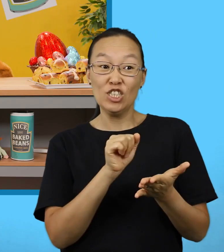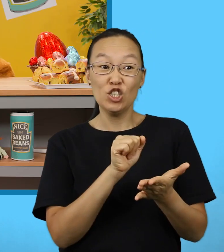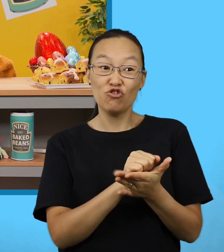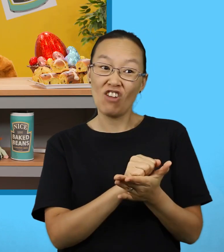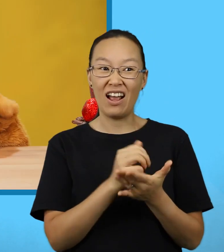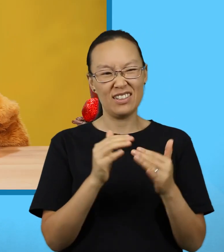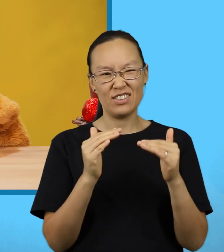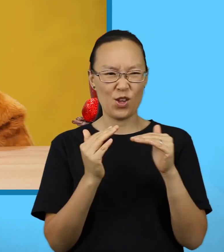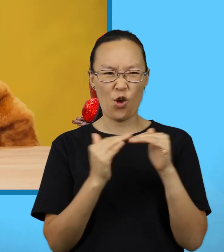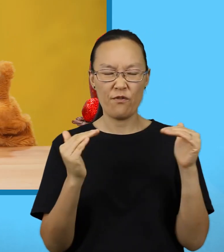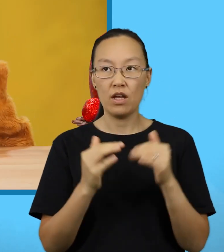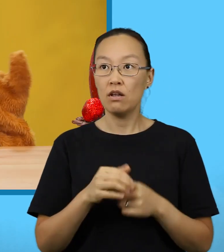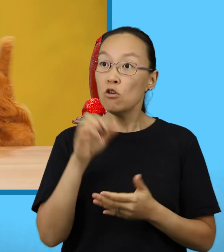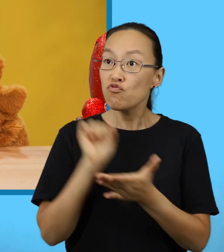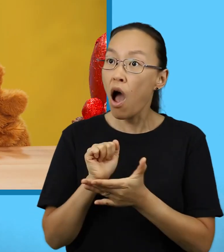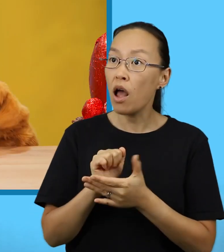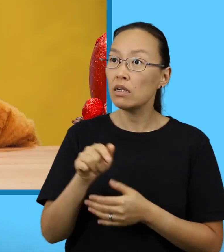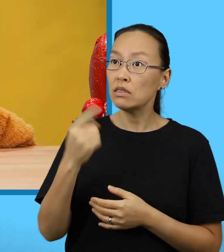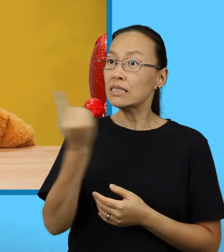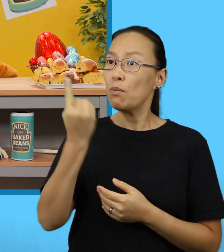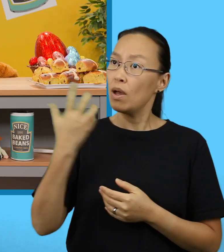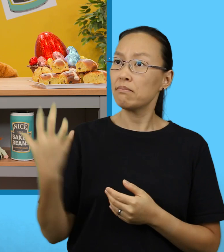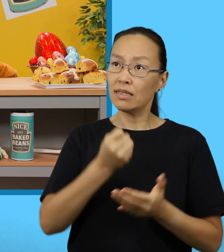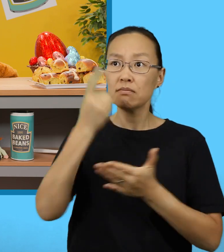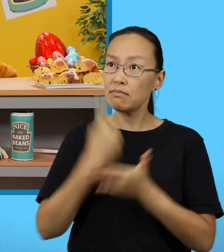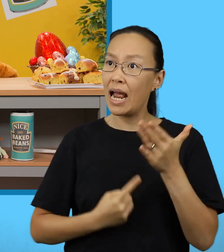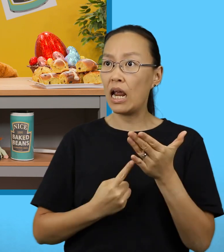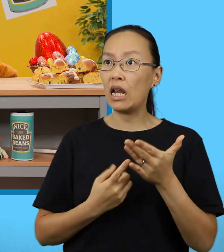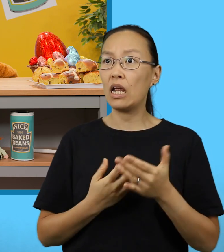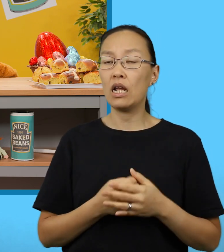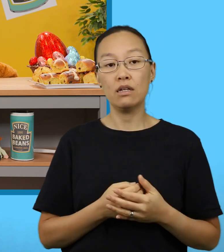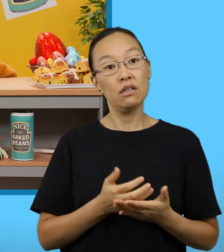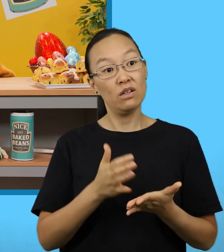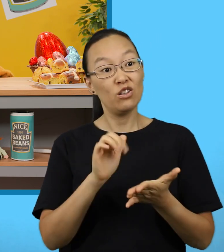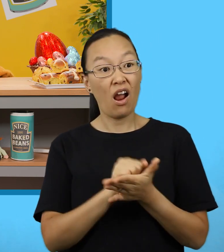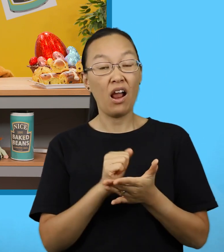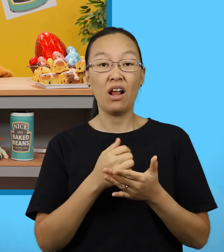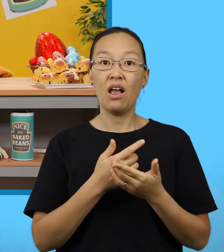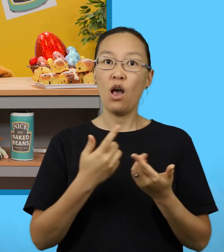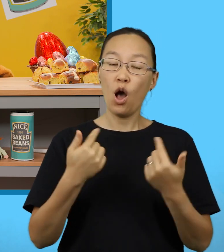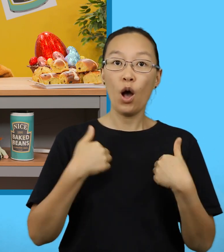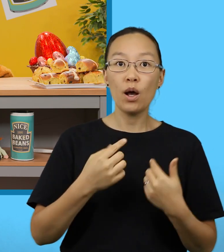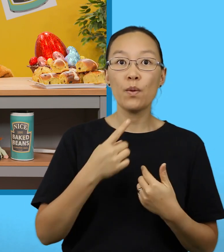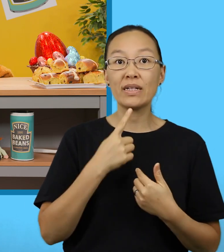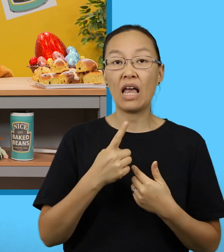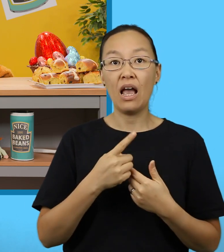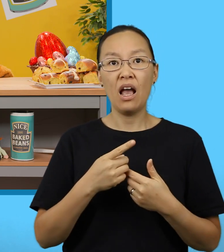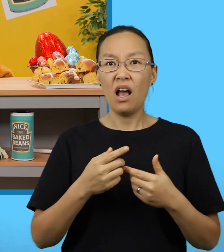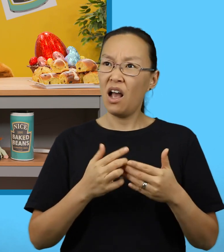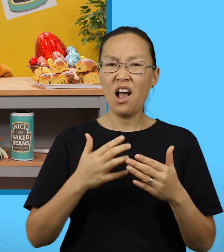Yeah, and someone must pay. Well, yeah, that's the thing, isn't it? Whenever we say "That's not fair,"